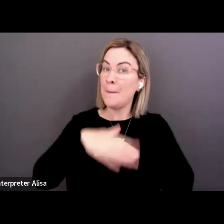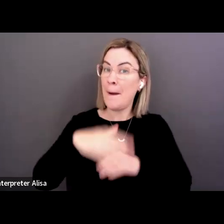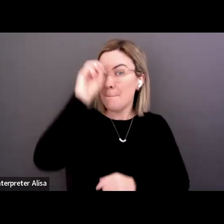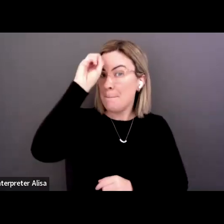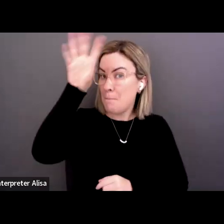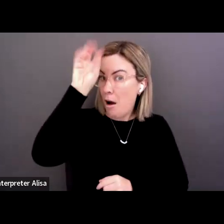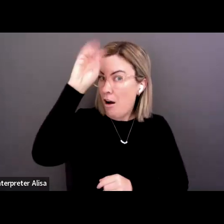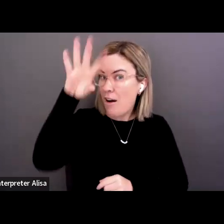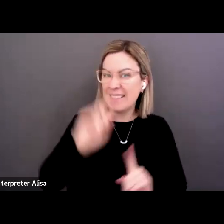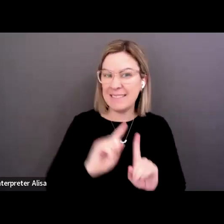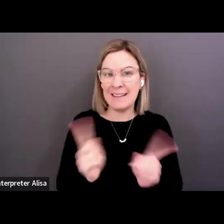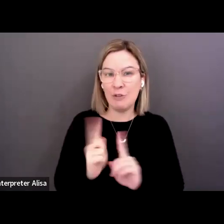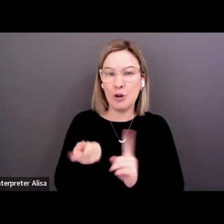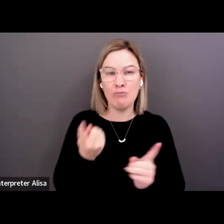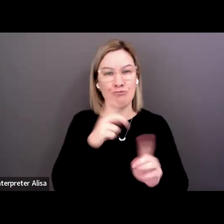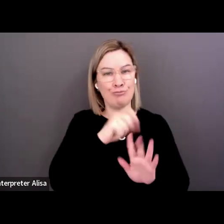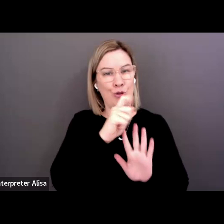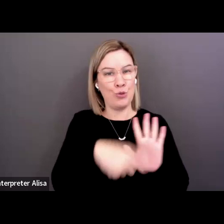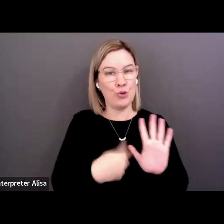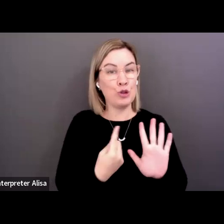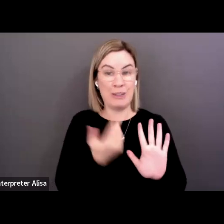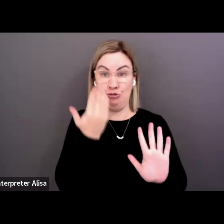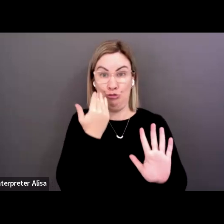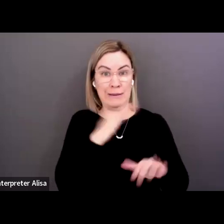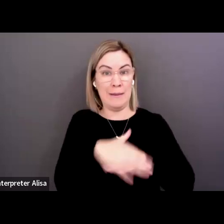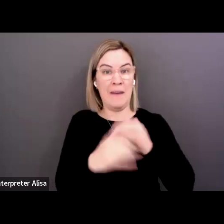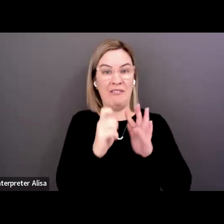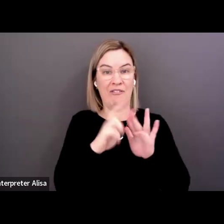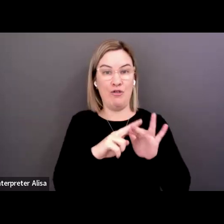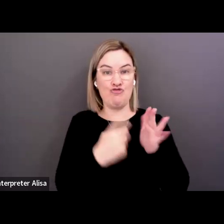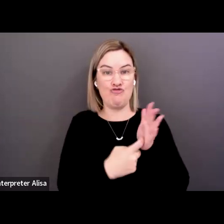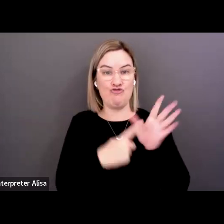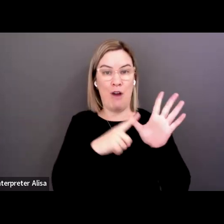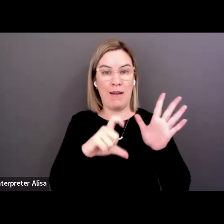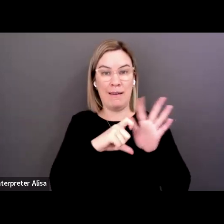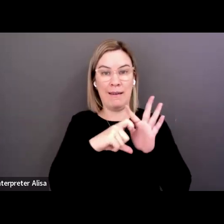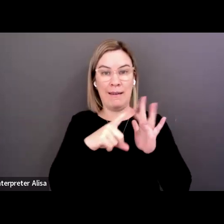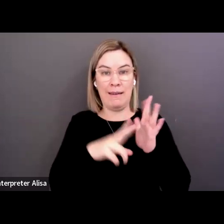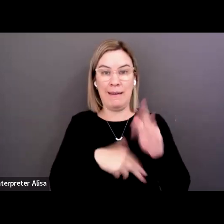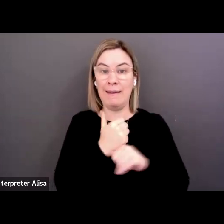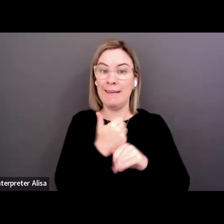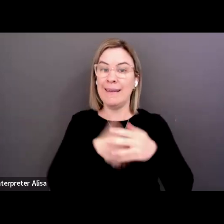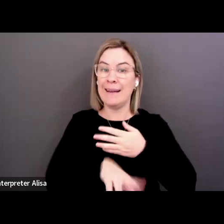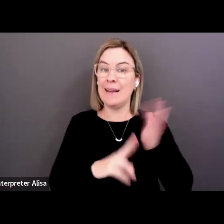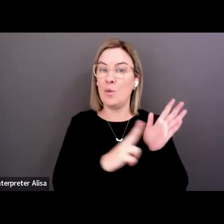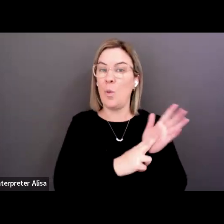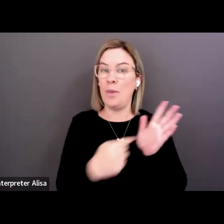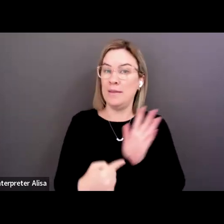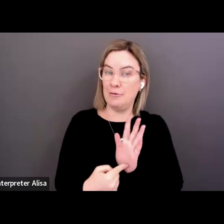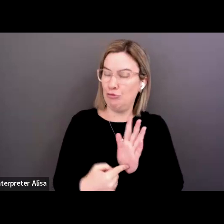environmental and social justice campaigns, mostly in solidarity with First Nations people around uranium mining and different extractive